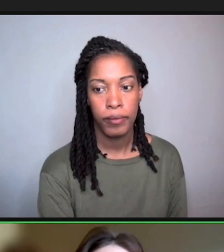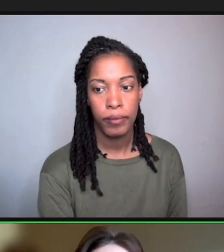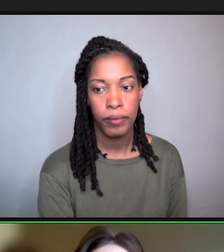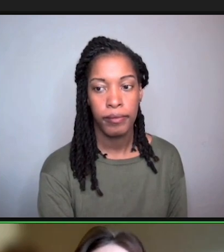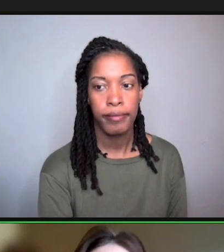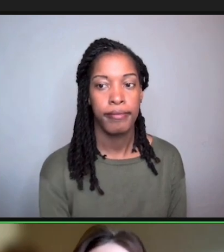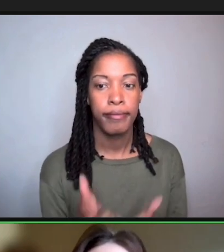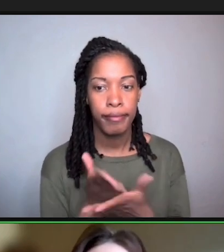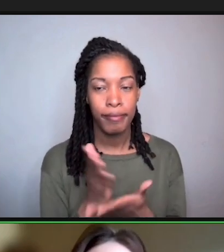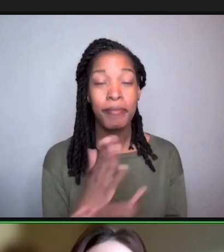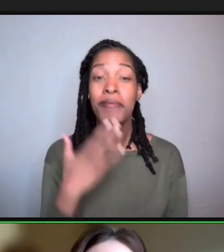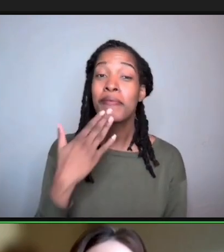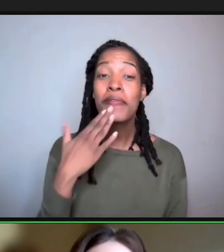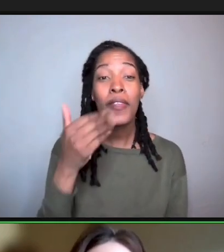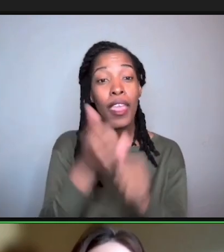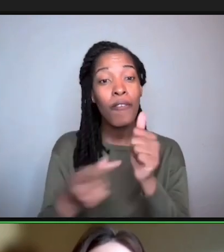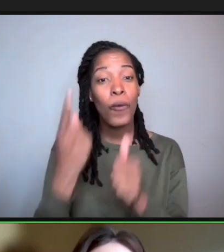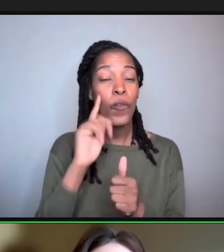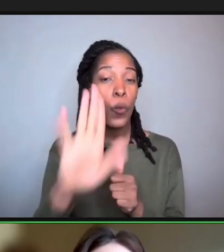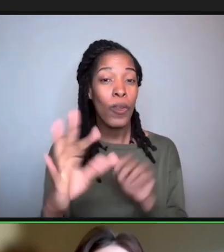Thank you, everyone, for your feedback. Appreciate it.